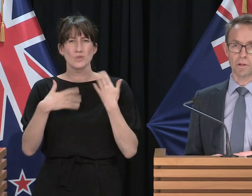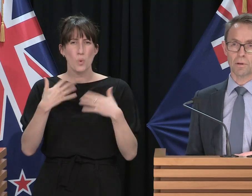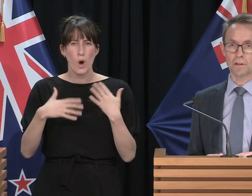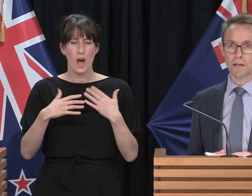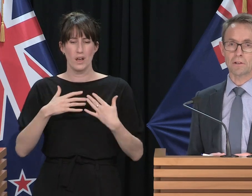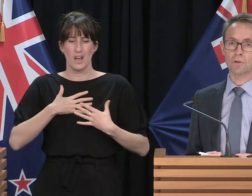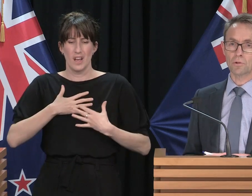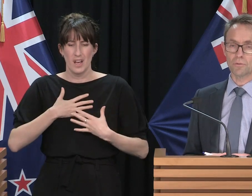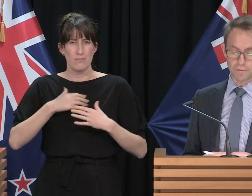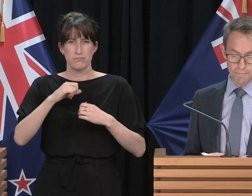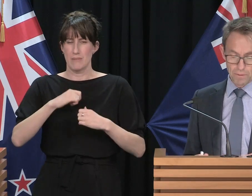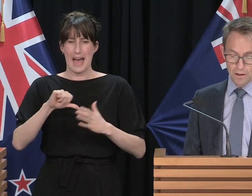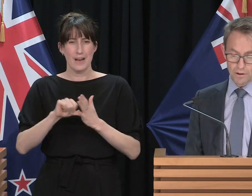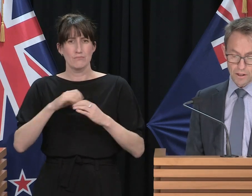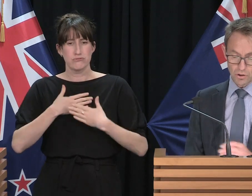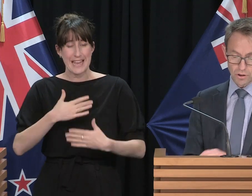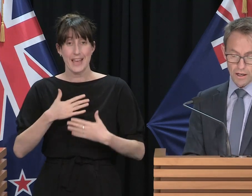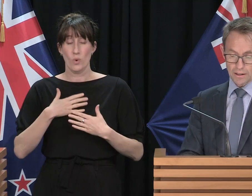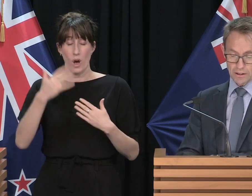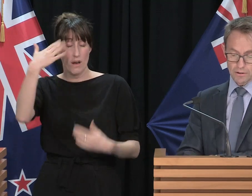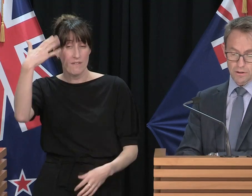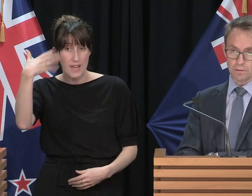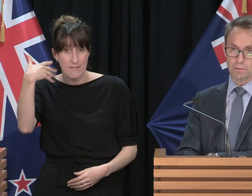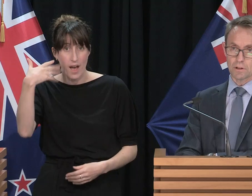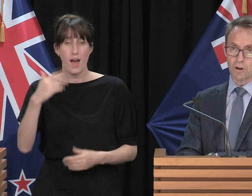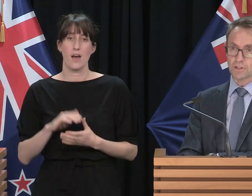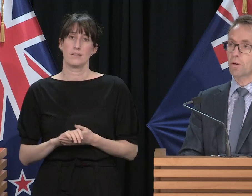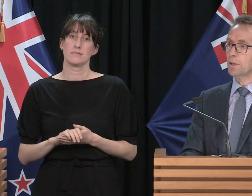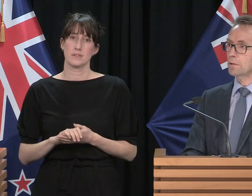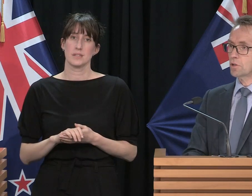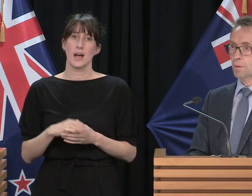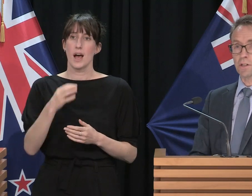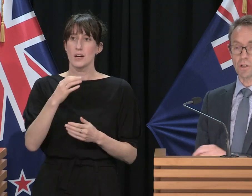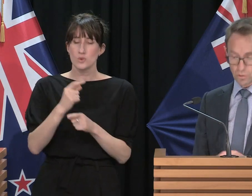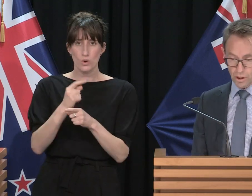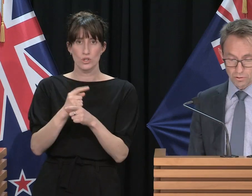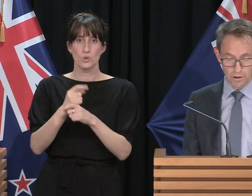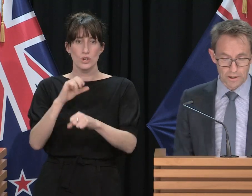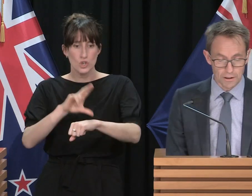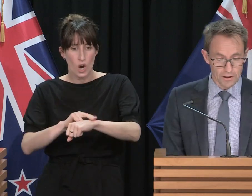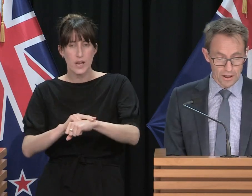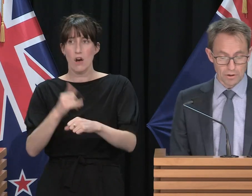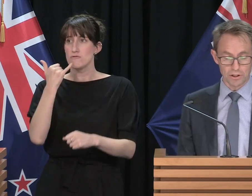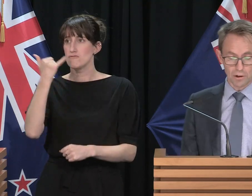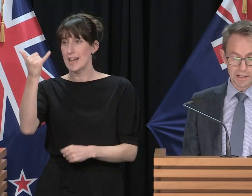are respiratory symptoms, largely - cough, runny nose, sore throat, difficulty breathing and, of course,